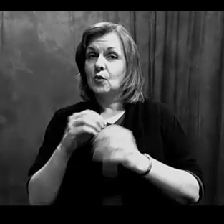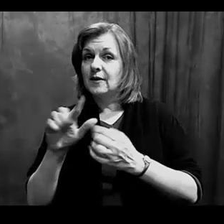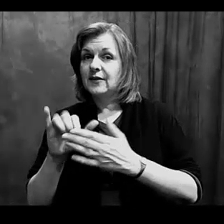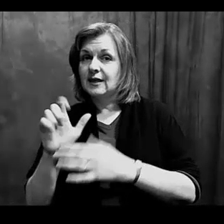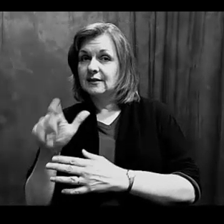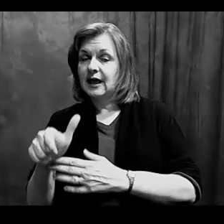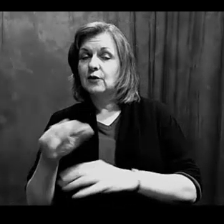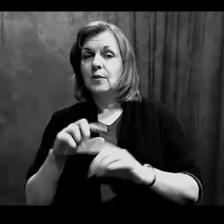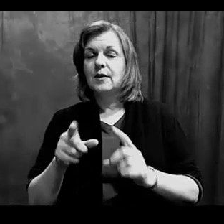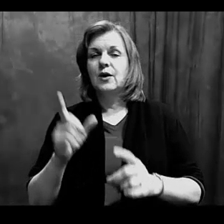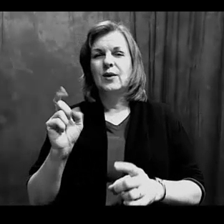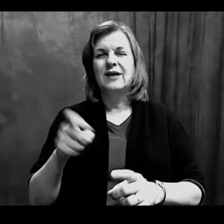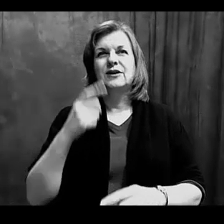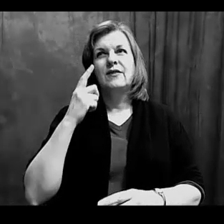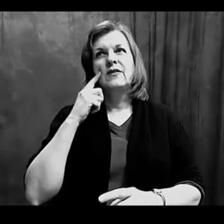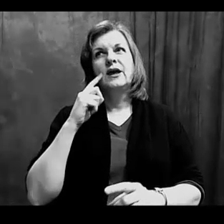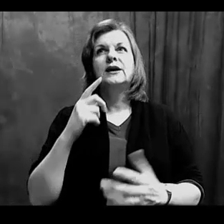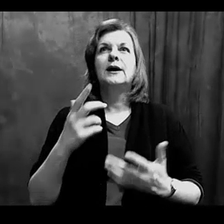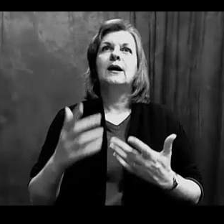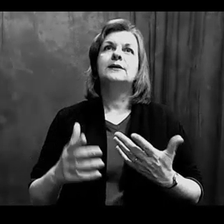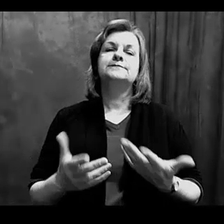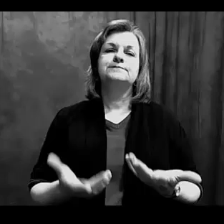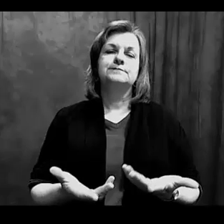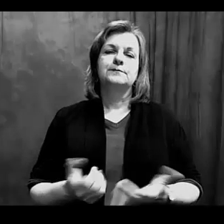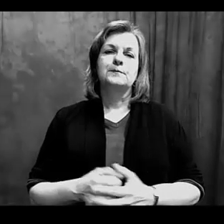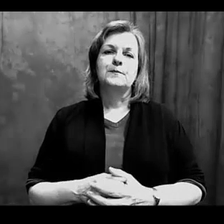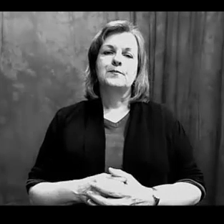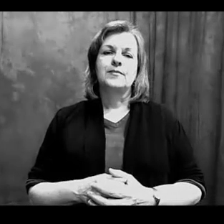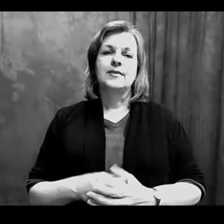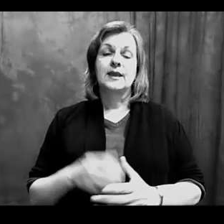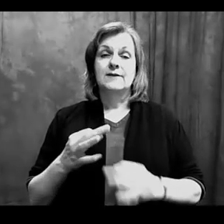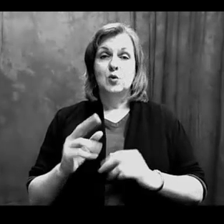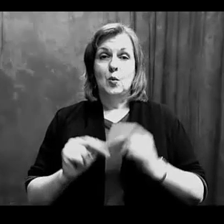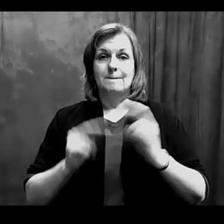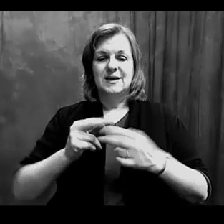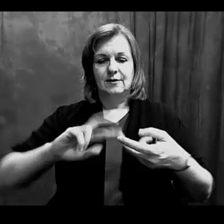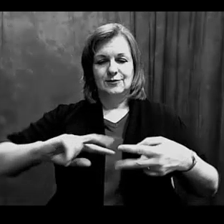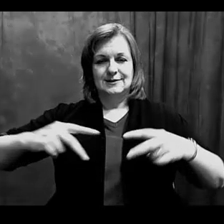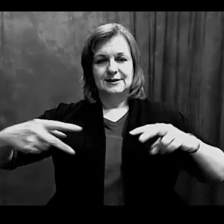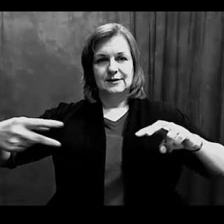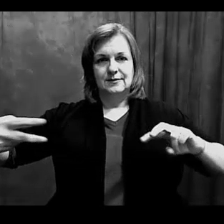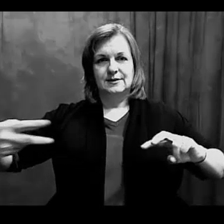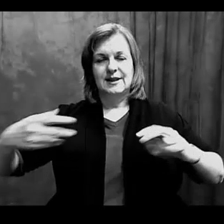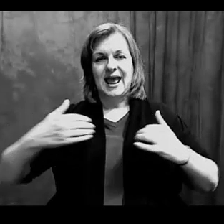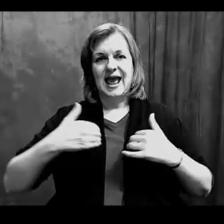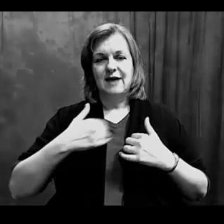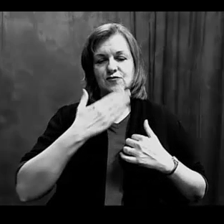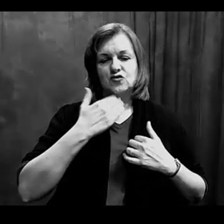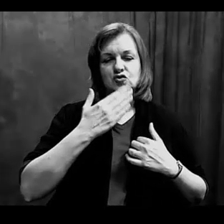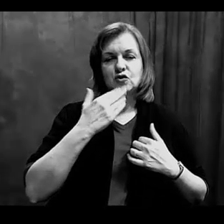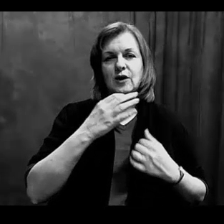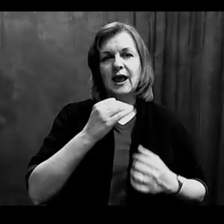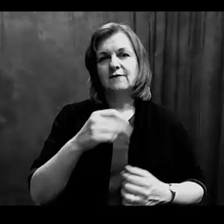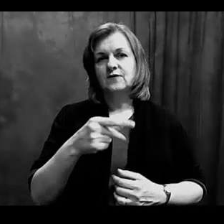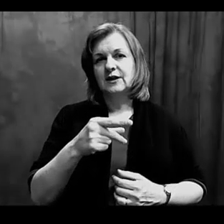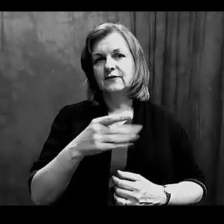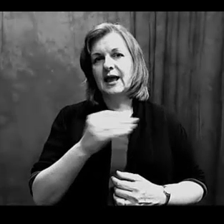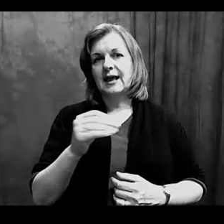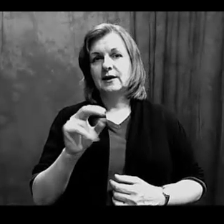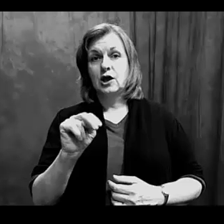you have a sugar and phosphate backbone we showed you that so -- sugar phosphate sugar phosphate sugar phosphate